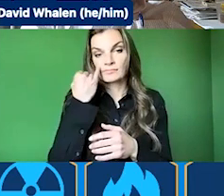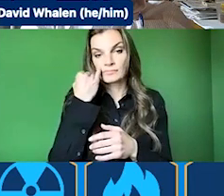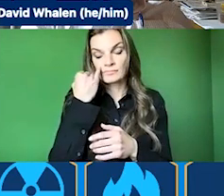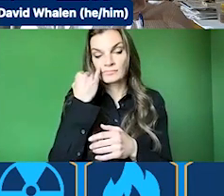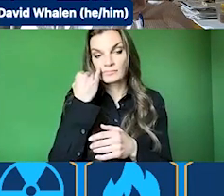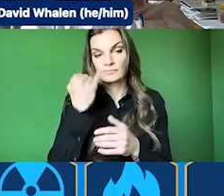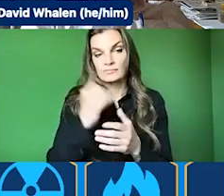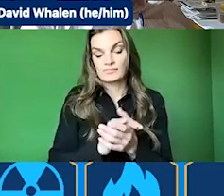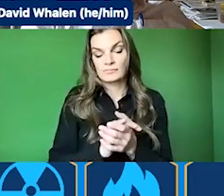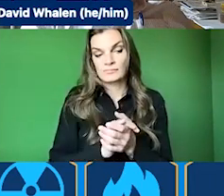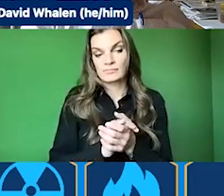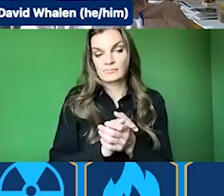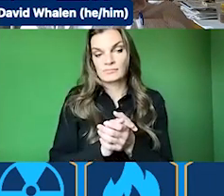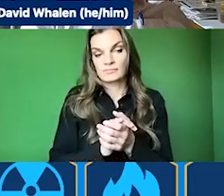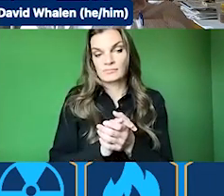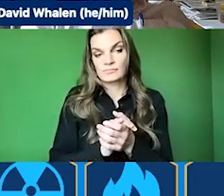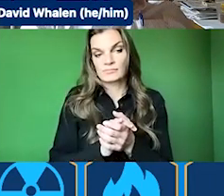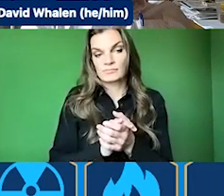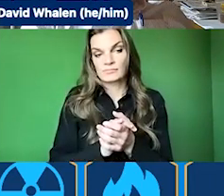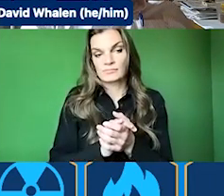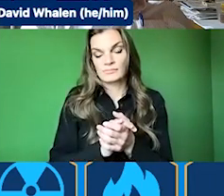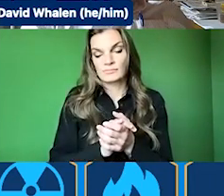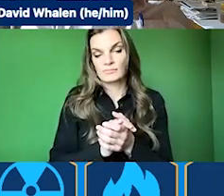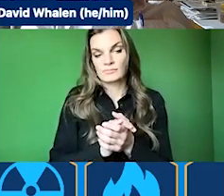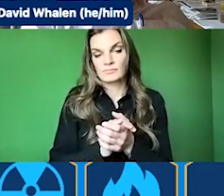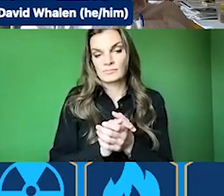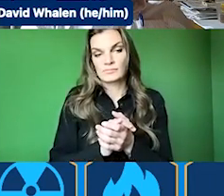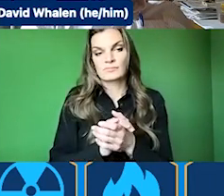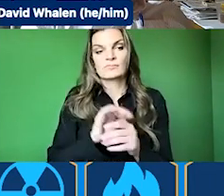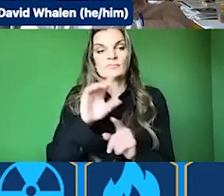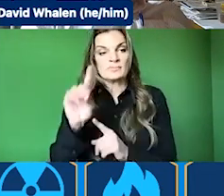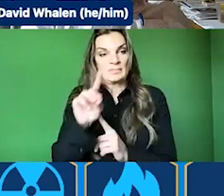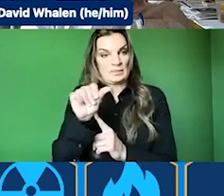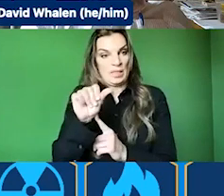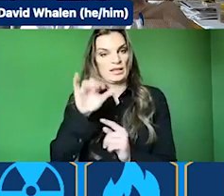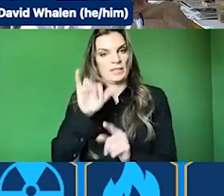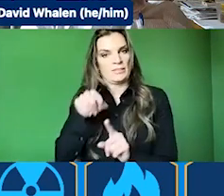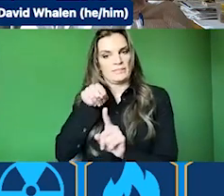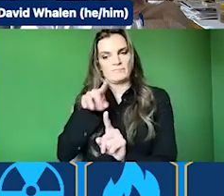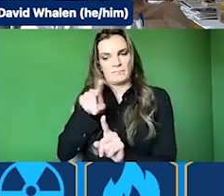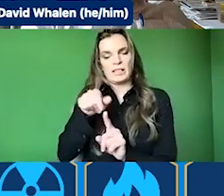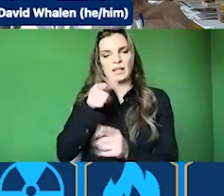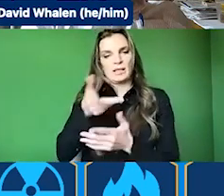being their patient, this should not be their only context for interacting with a disabled